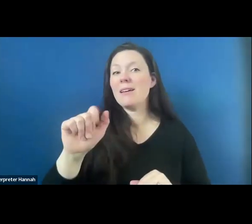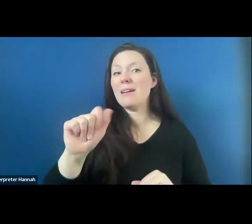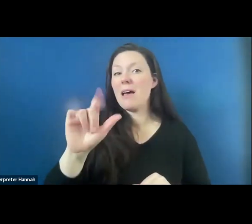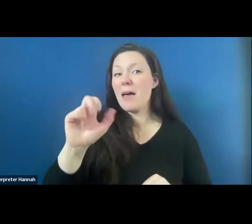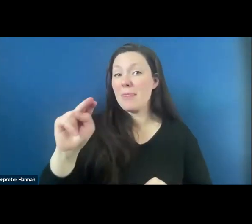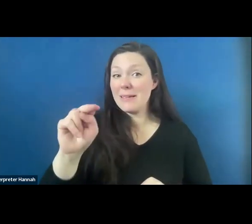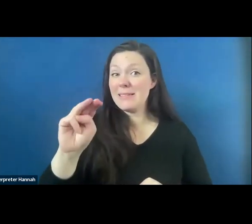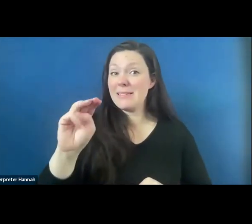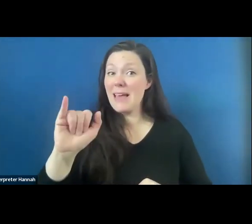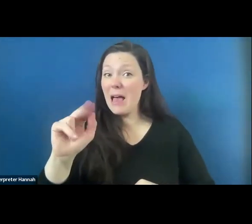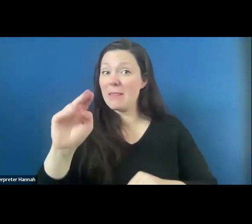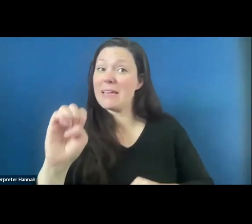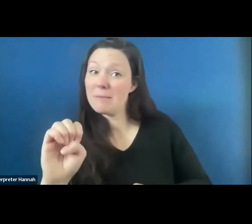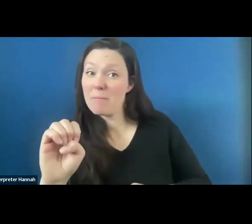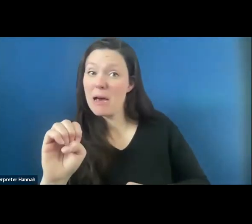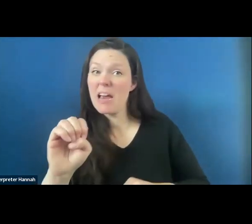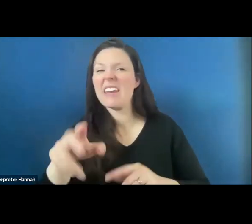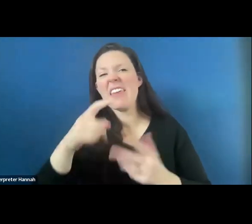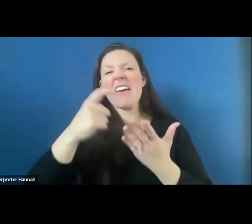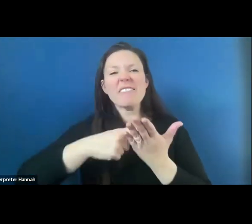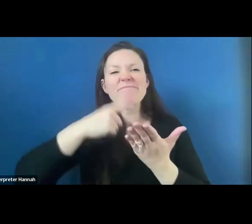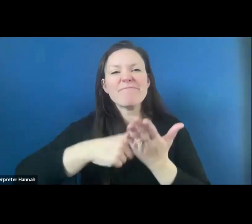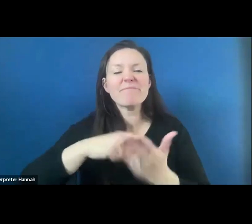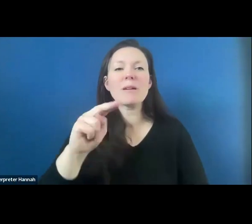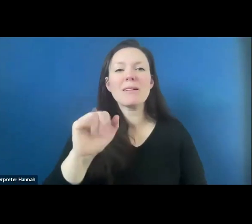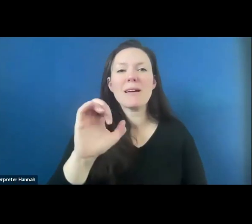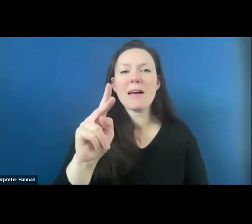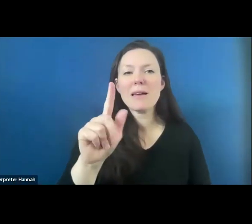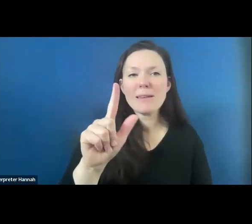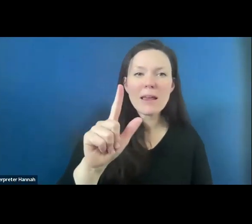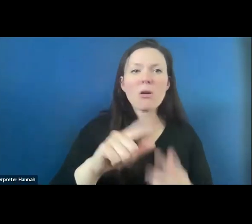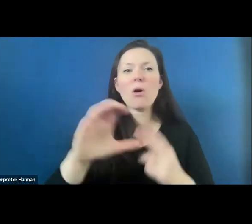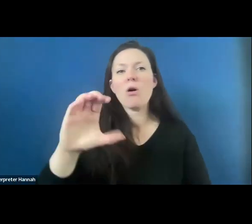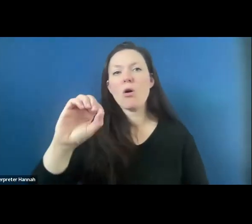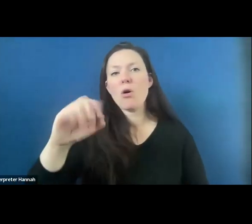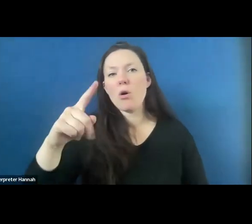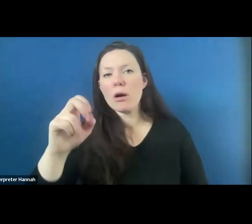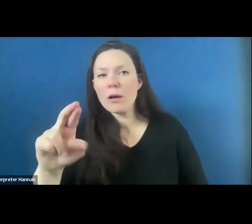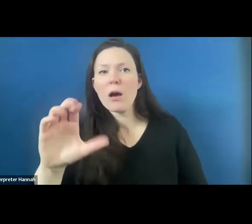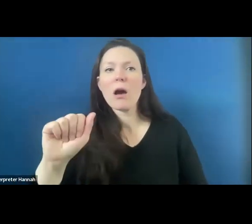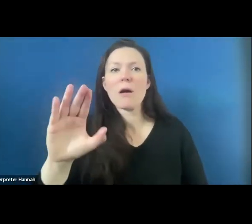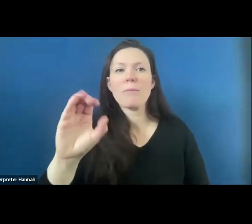that's going to be mining for nickel, copper, and cobalt that will be impacting the Anishinaabe people of Minnesota.